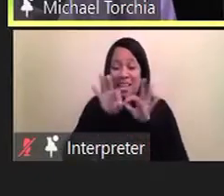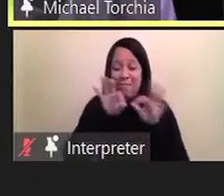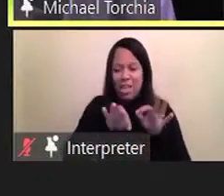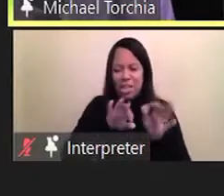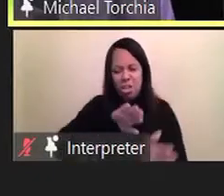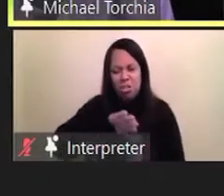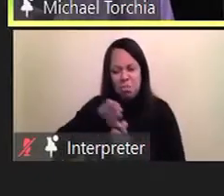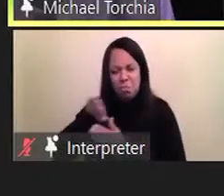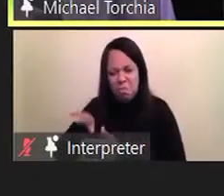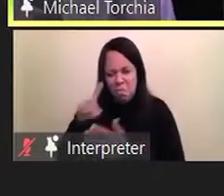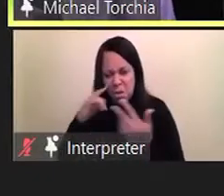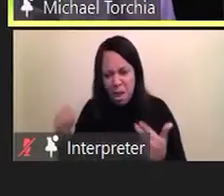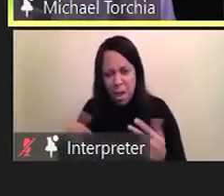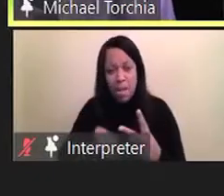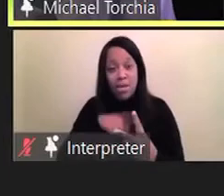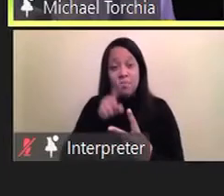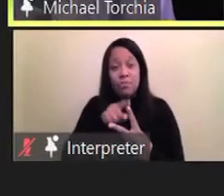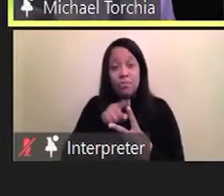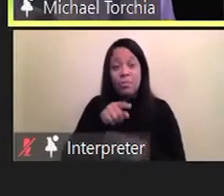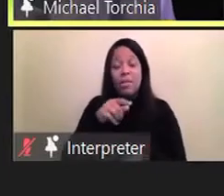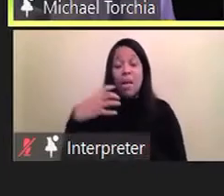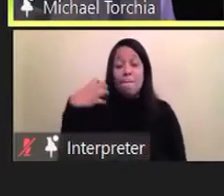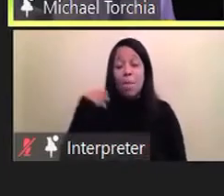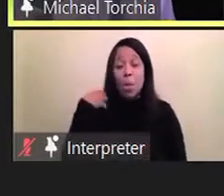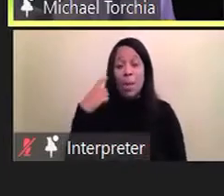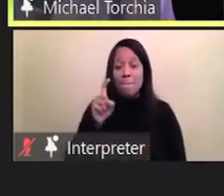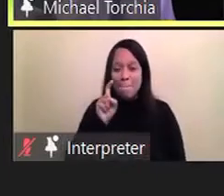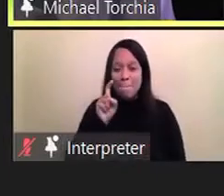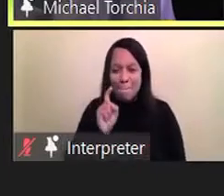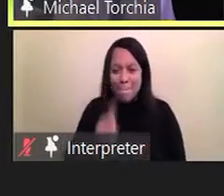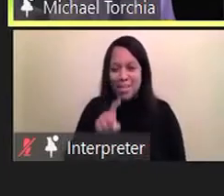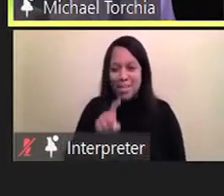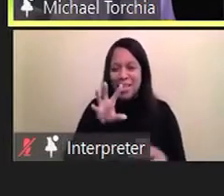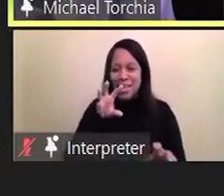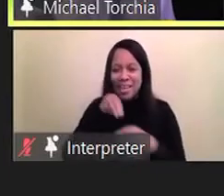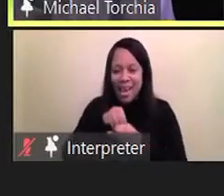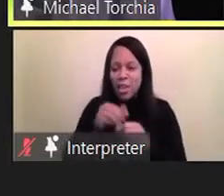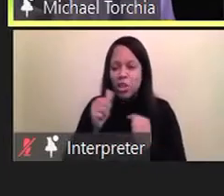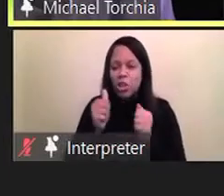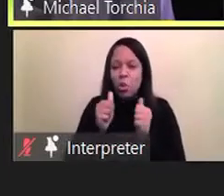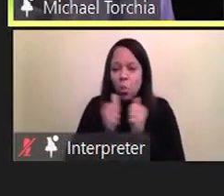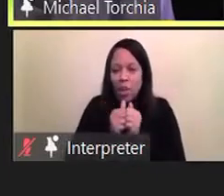First, the employer must engage in what's called the "interactive process."